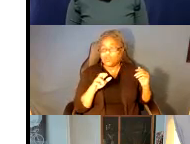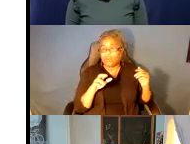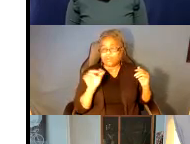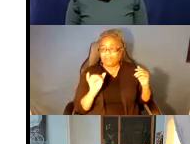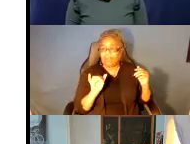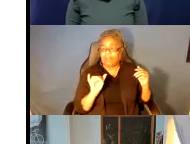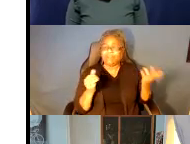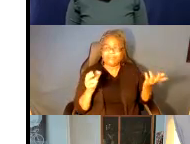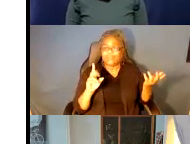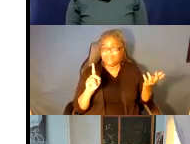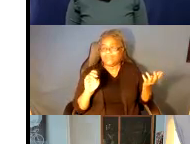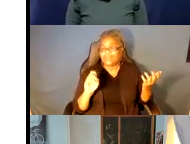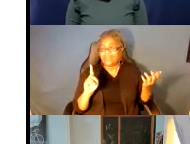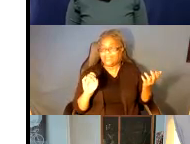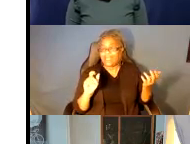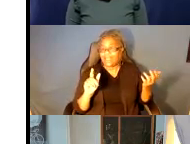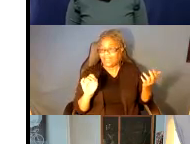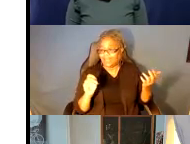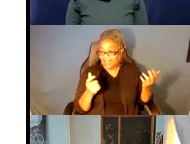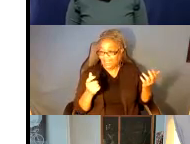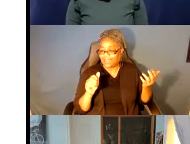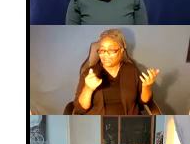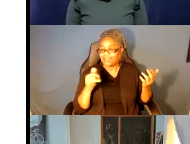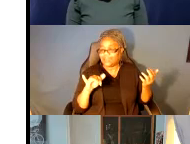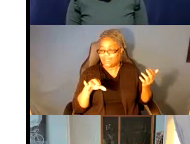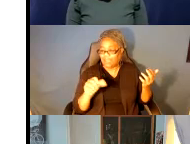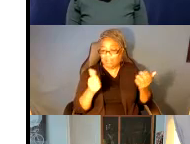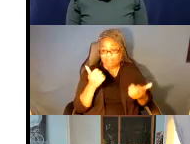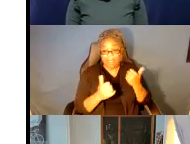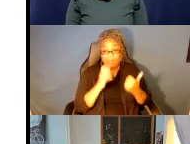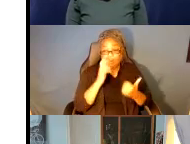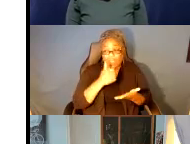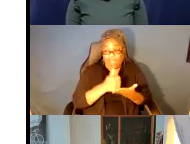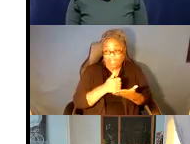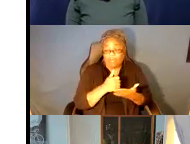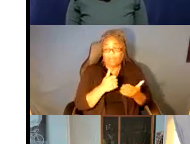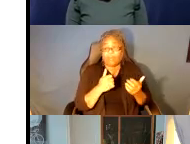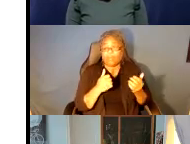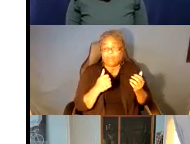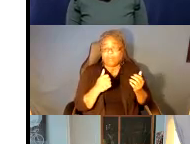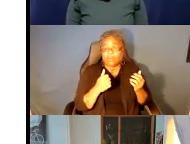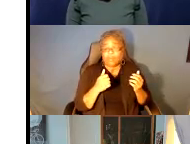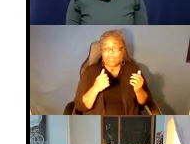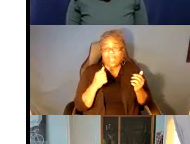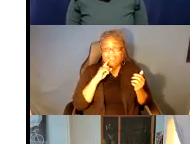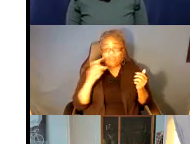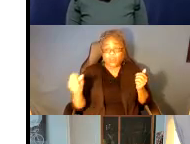You may find it helpful to get a friend or colleague who is less familiar with your arts background